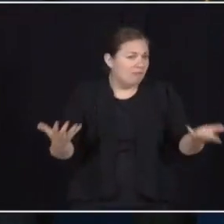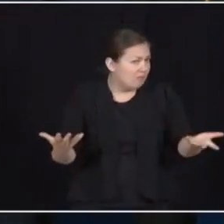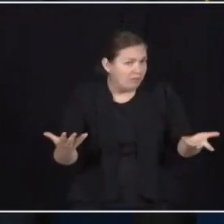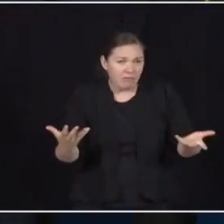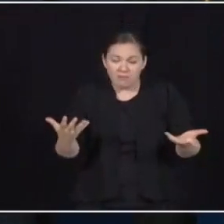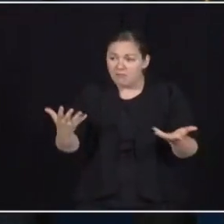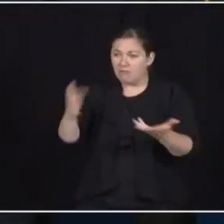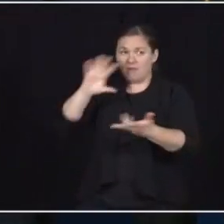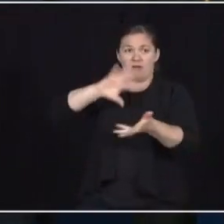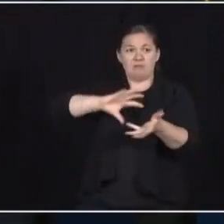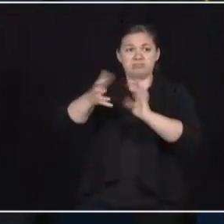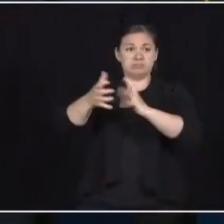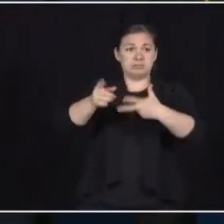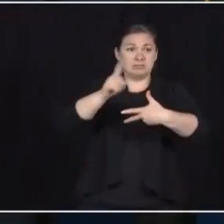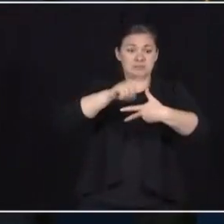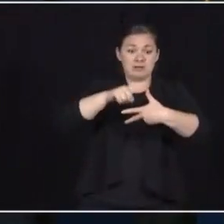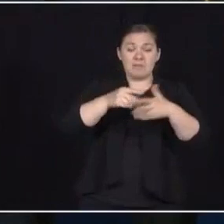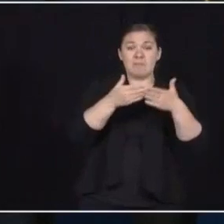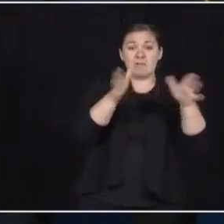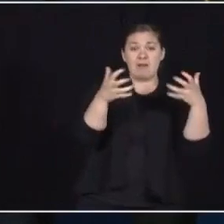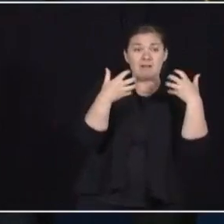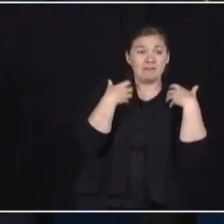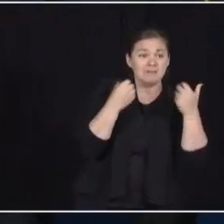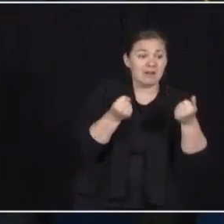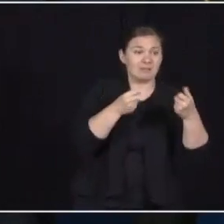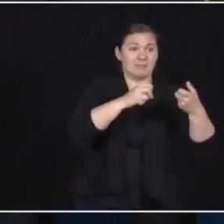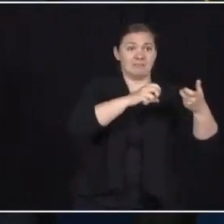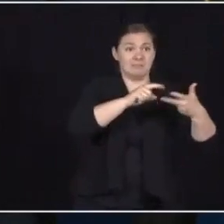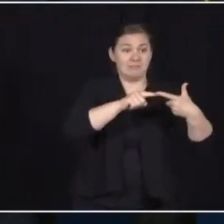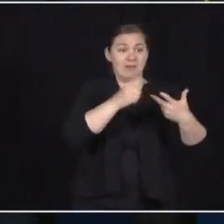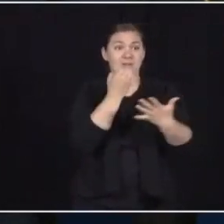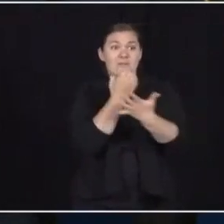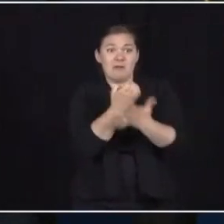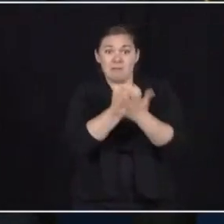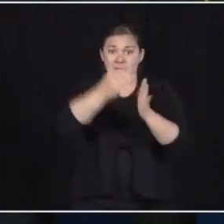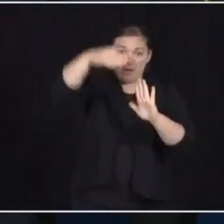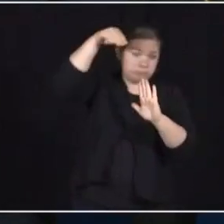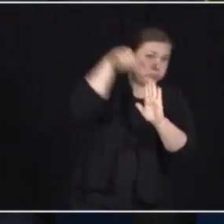and social crisis brought on by this pandemic.